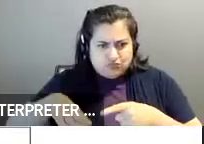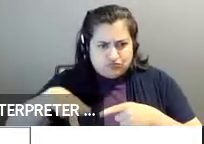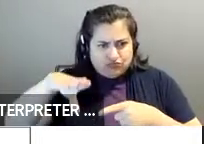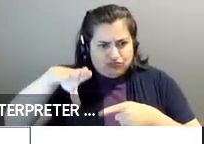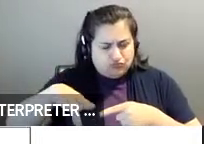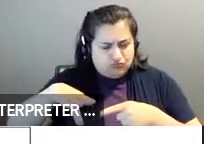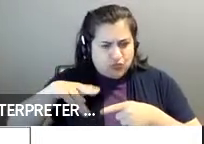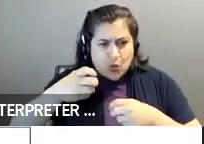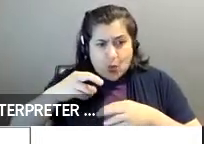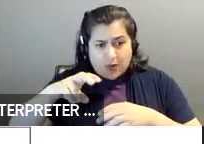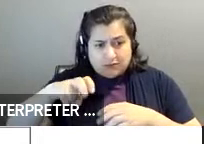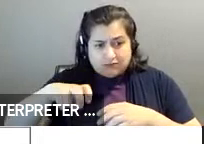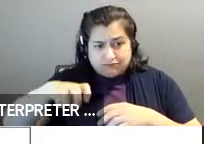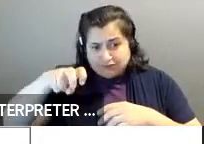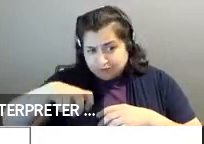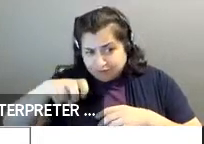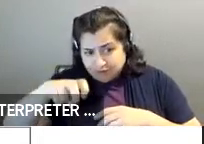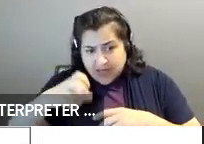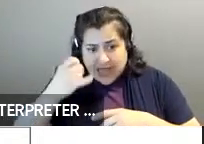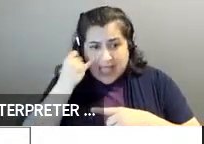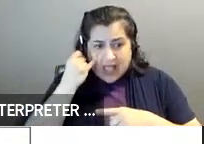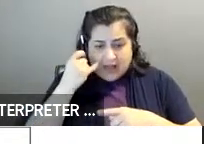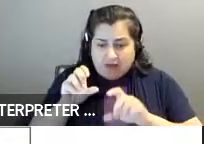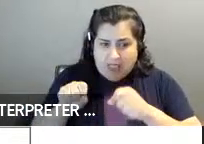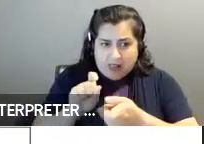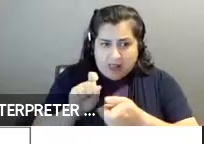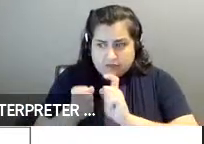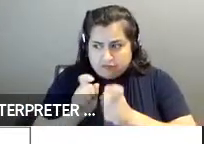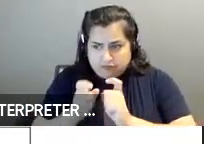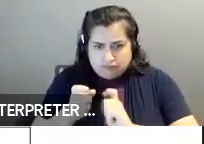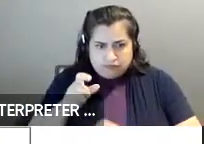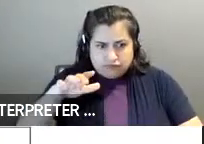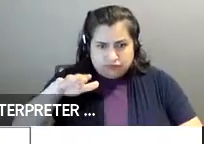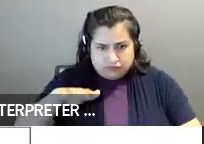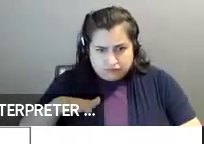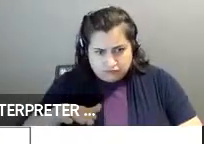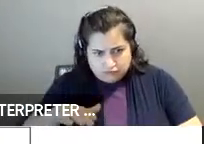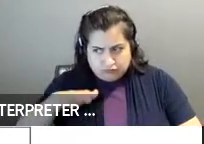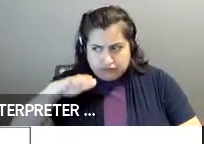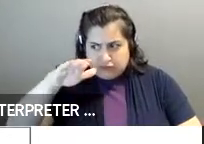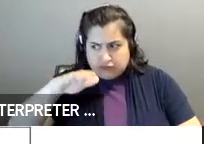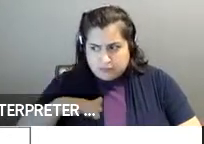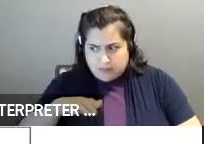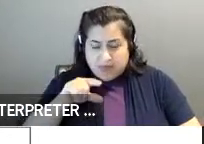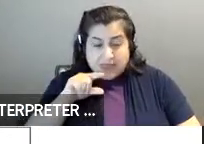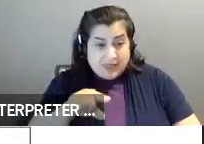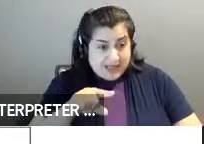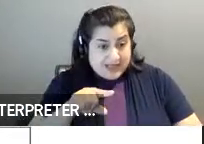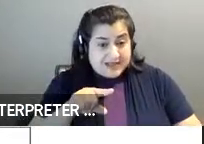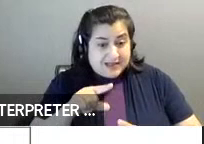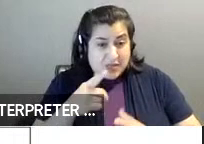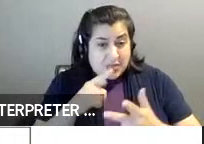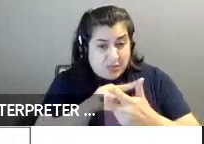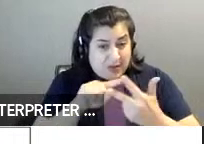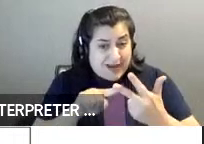the transfer surface has an adjustable seat height. So again, these three numbers are critical because these would be the number of people